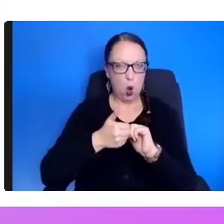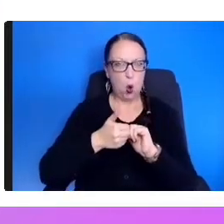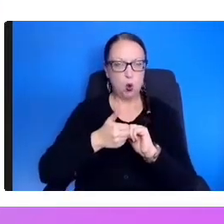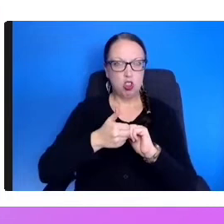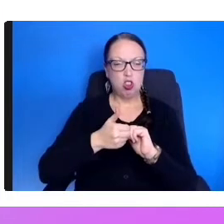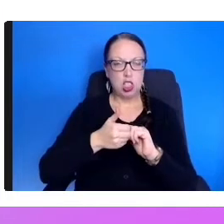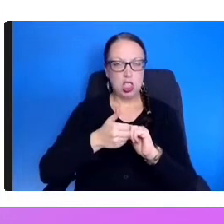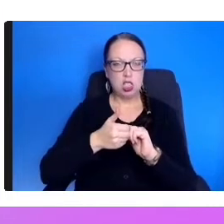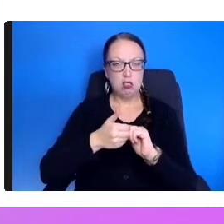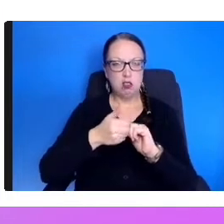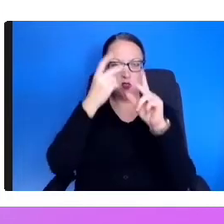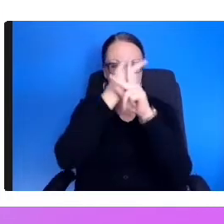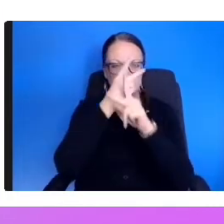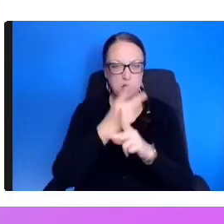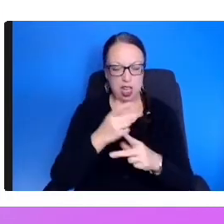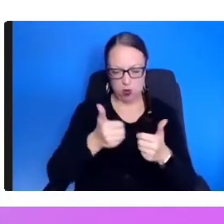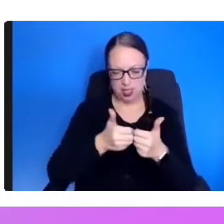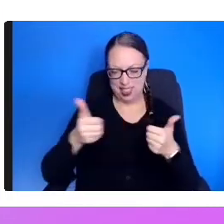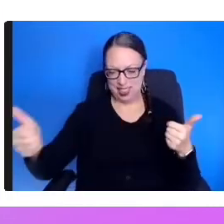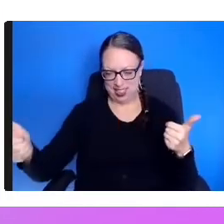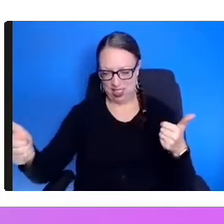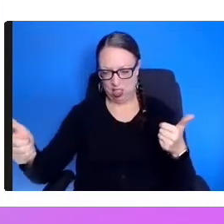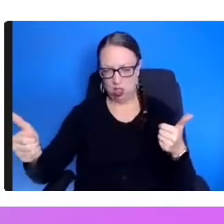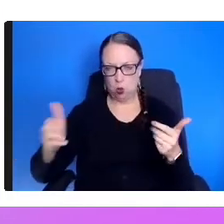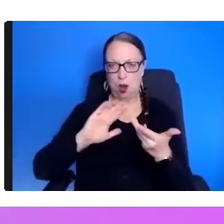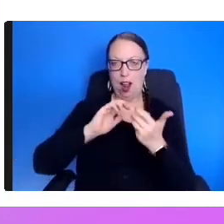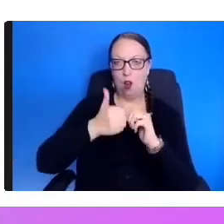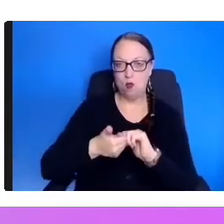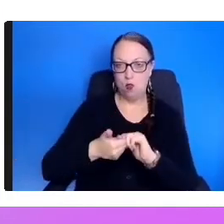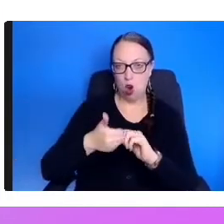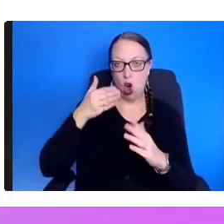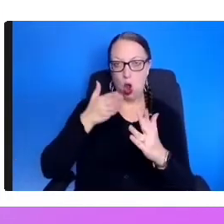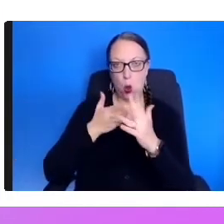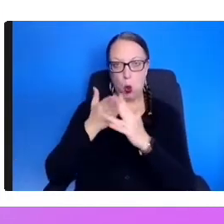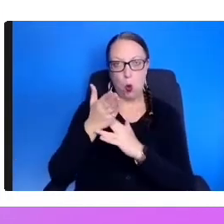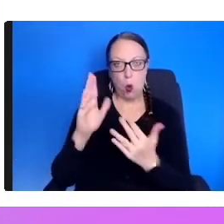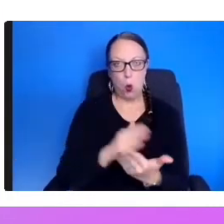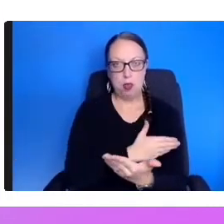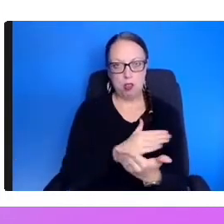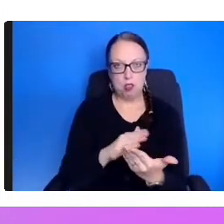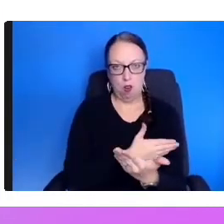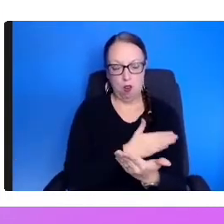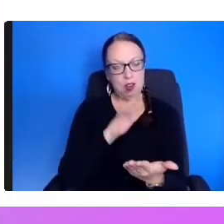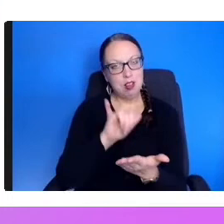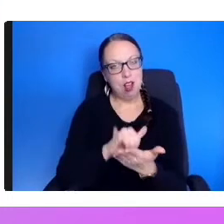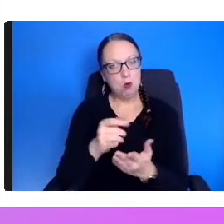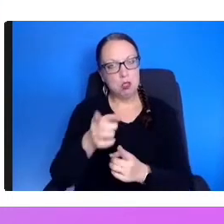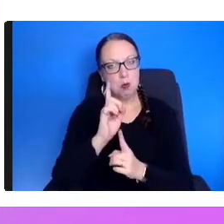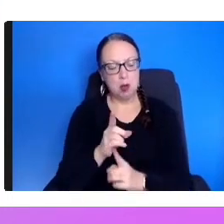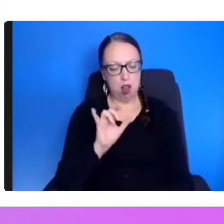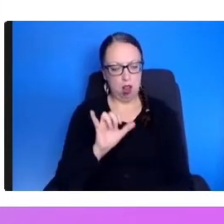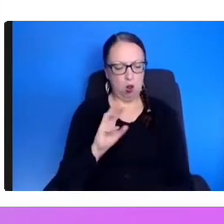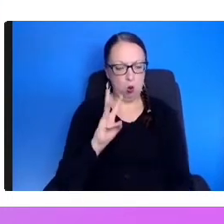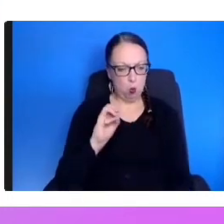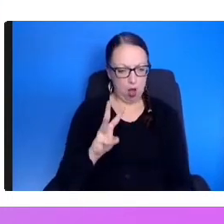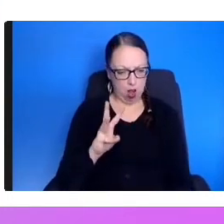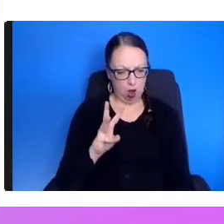or maybe what how far she's progressed in the song. That was one of those moments that were just wow you know I hadn't thought about that